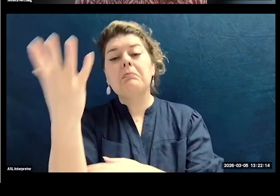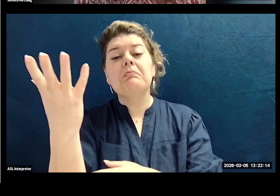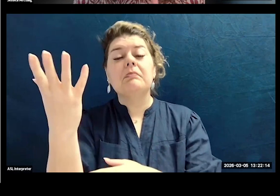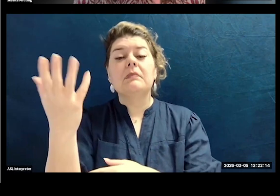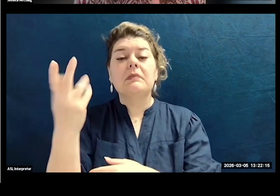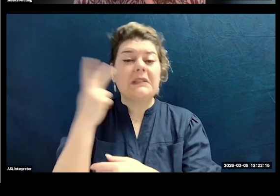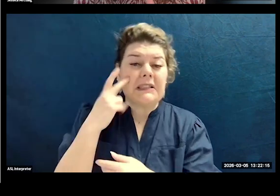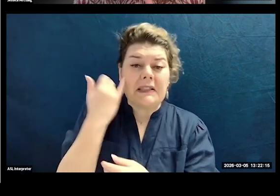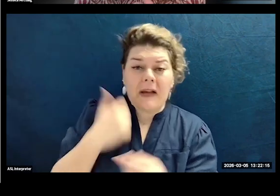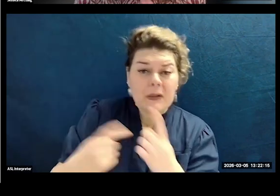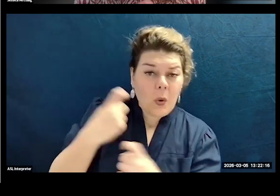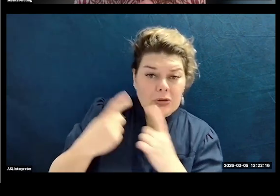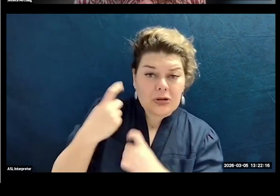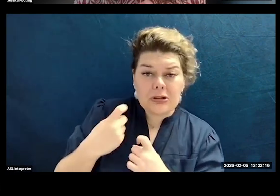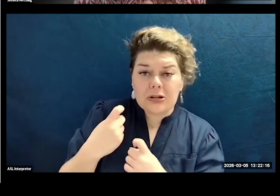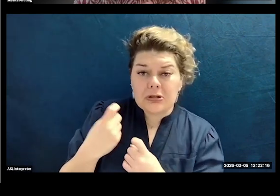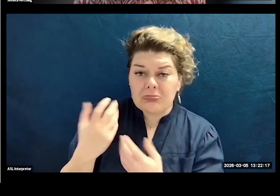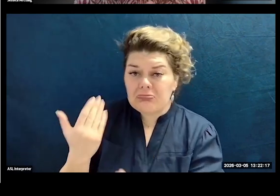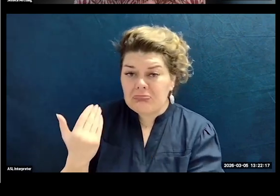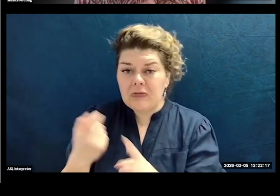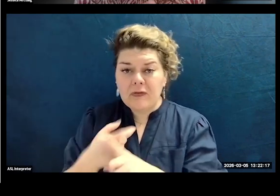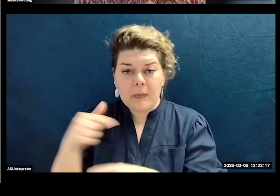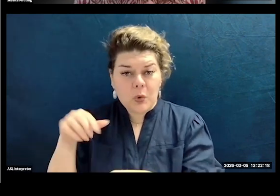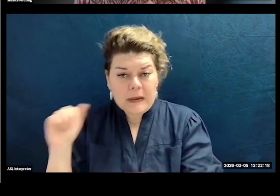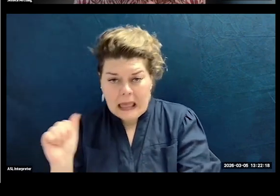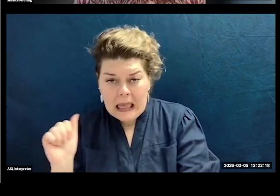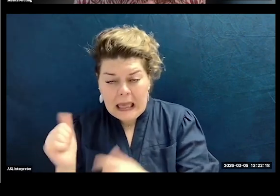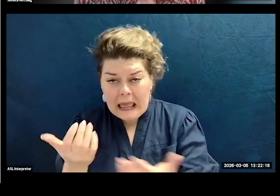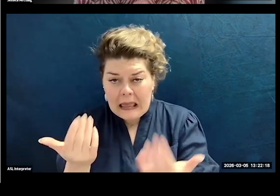and see if there are any additional questions coming in through the Q&A that we can respond to.